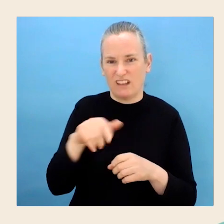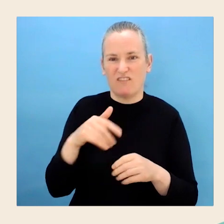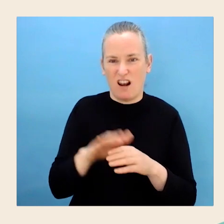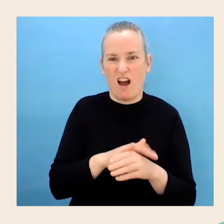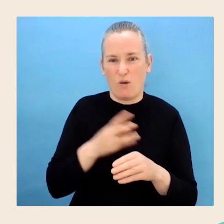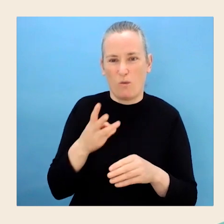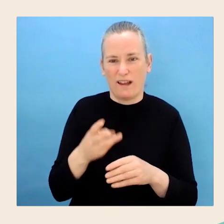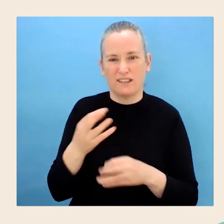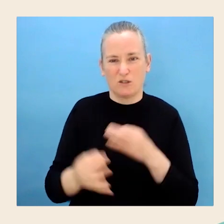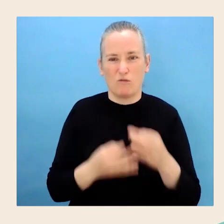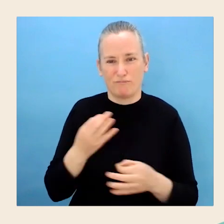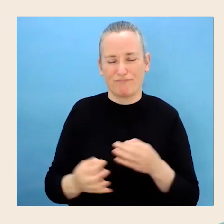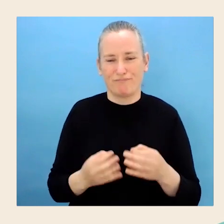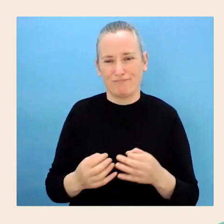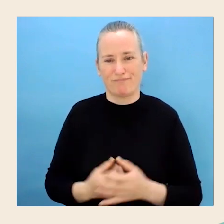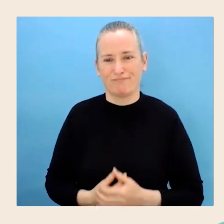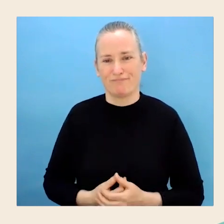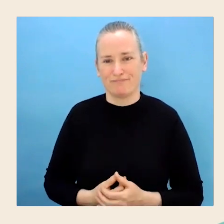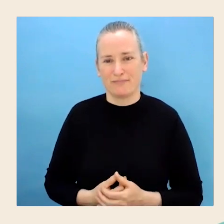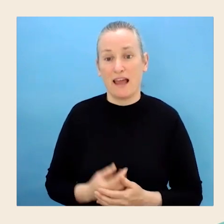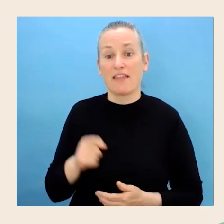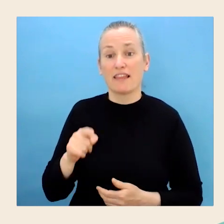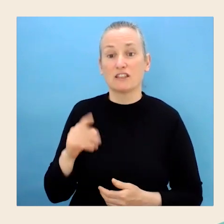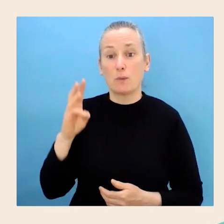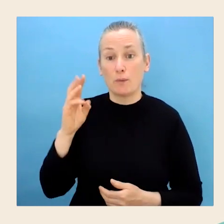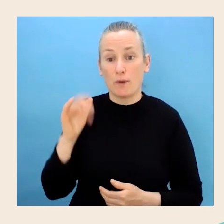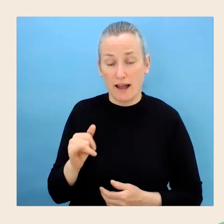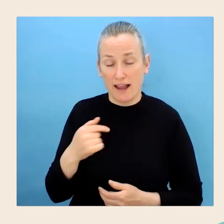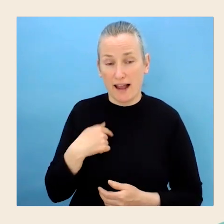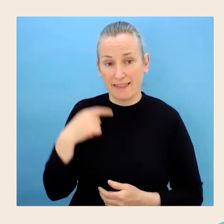This is why I think people have so much damage.